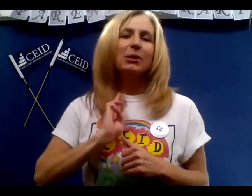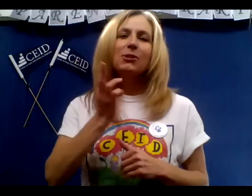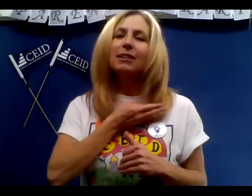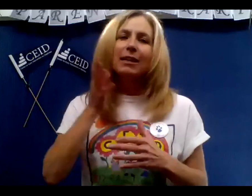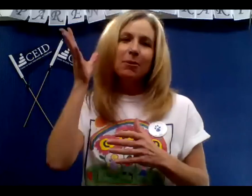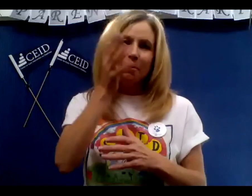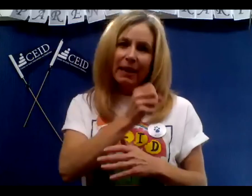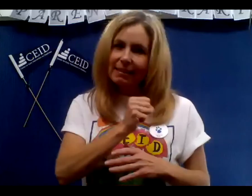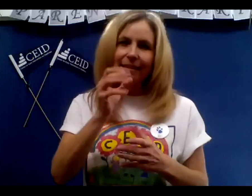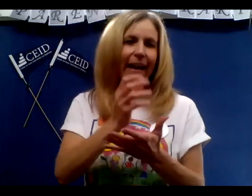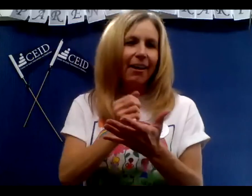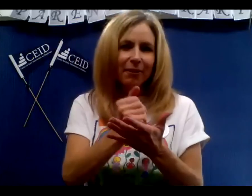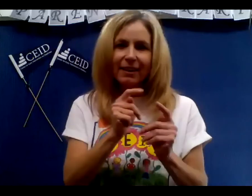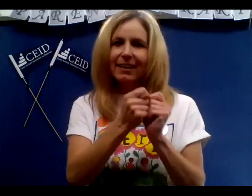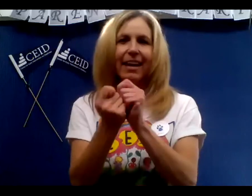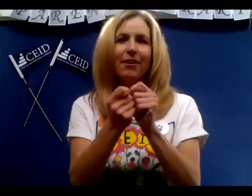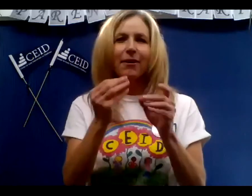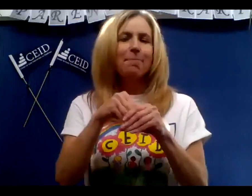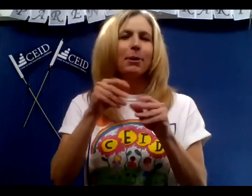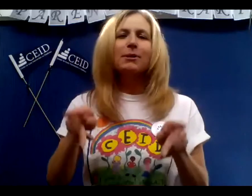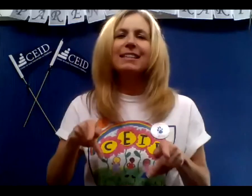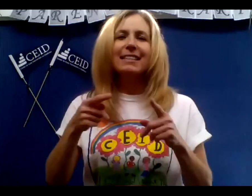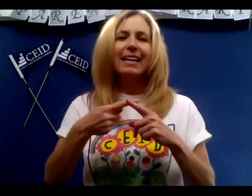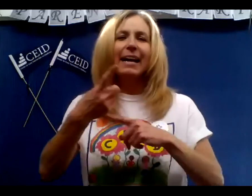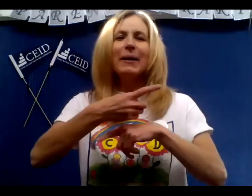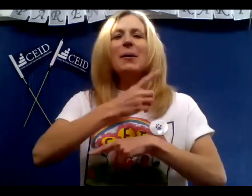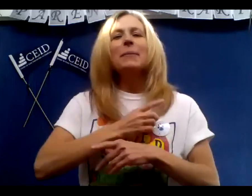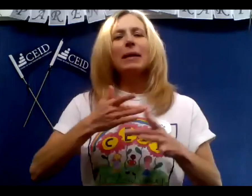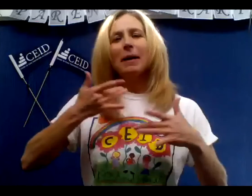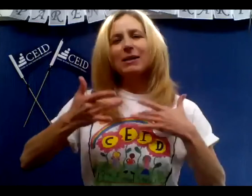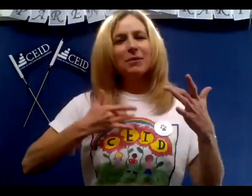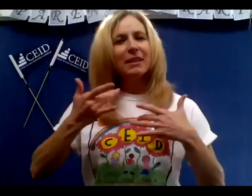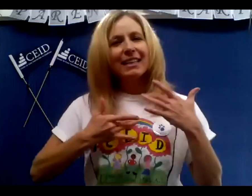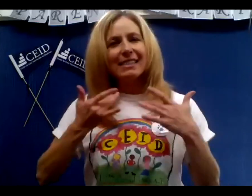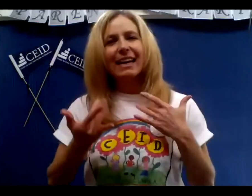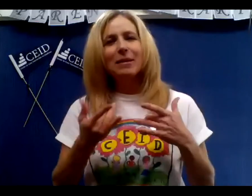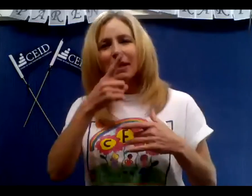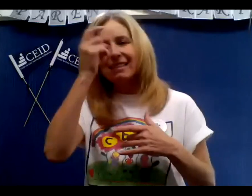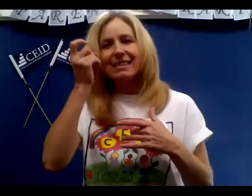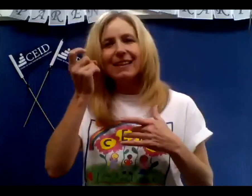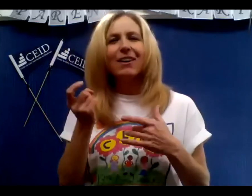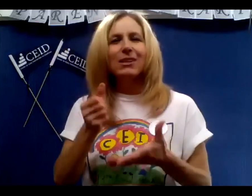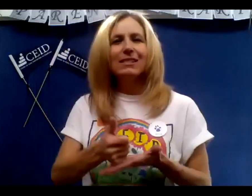We certainly will miss gathering together in person today, but I'm actually really excited because this allows us